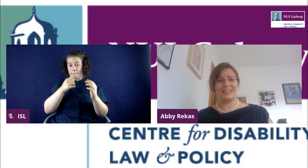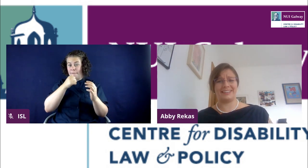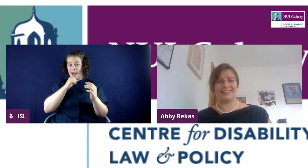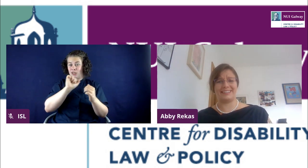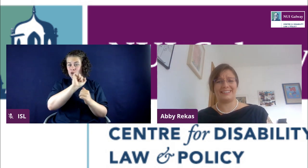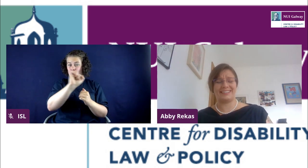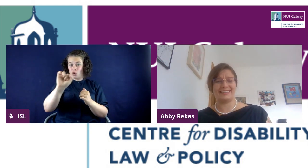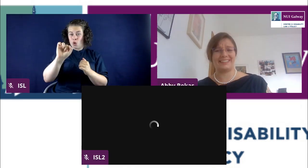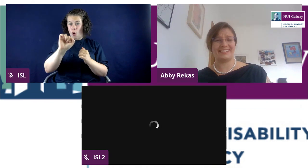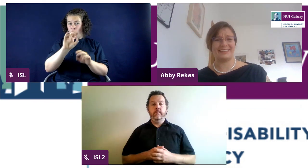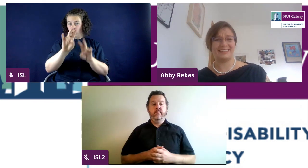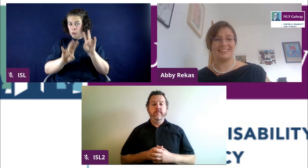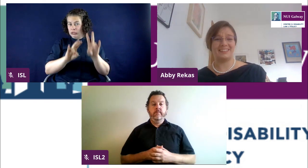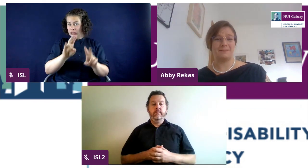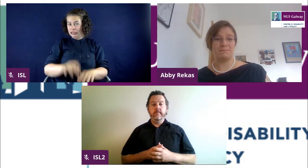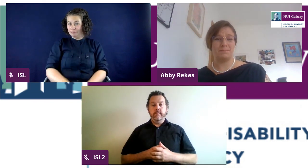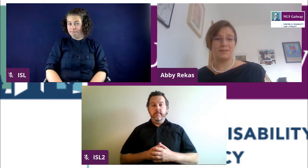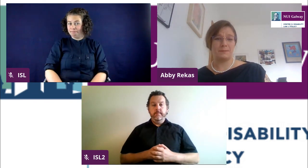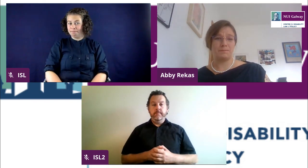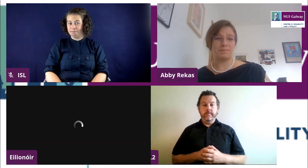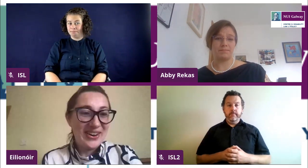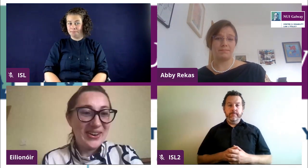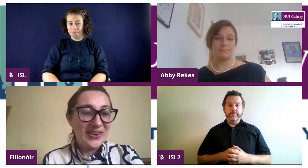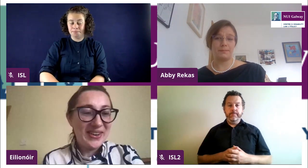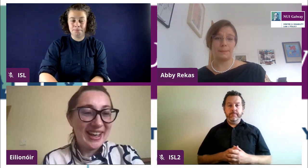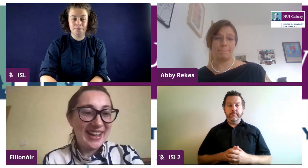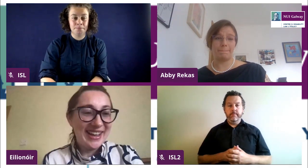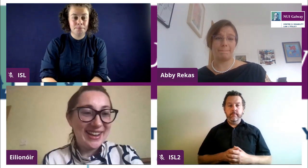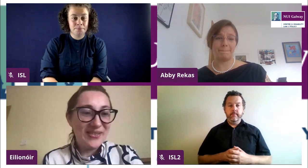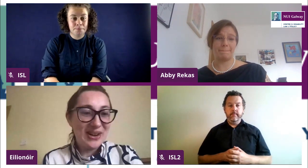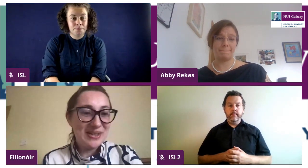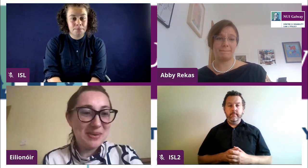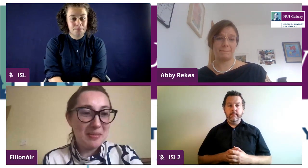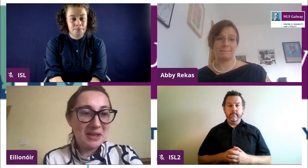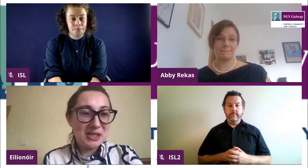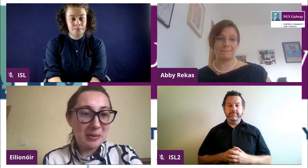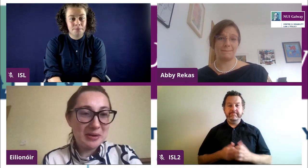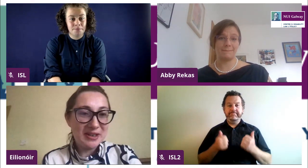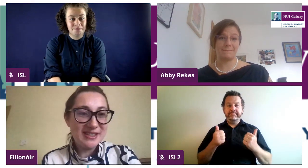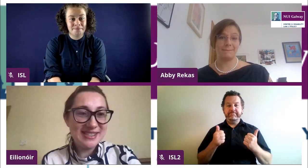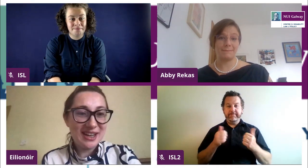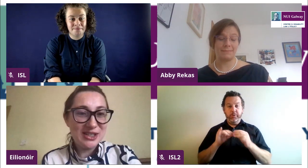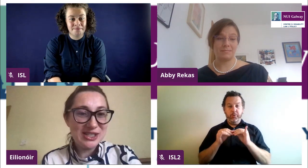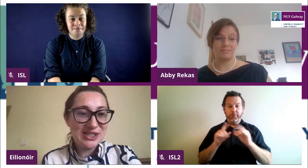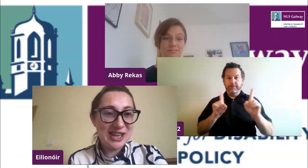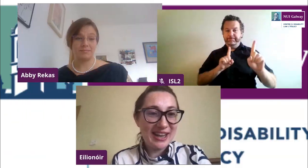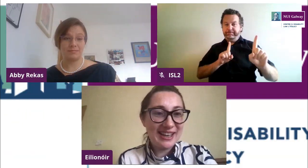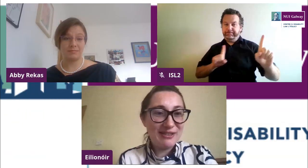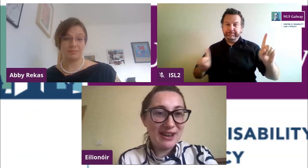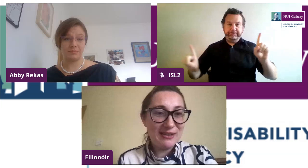OK, while we swap the interpreters I will make sure if other panellists